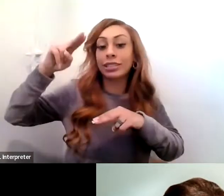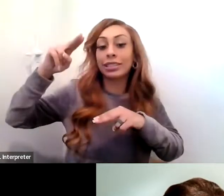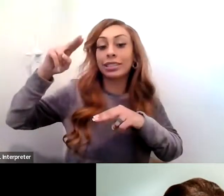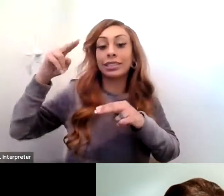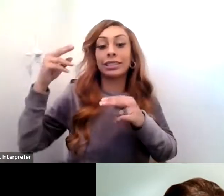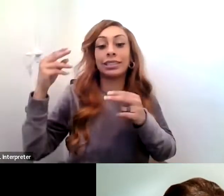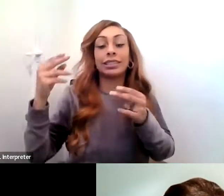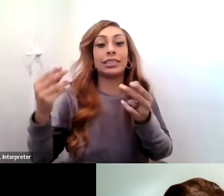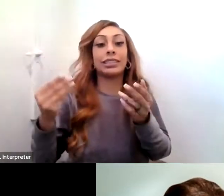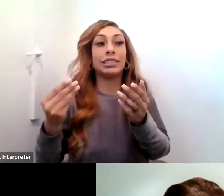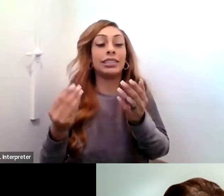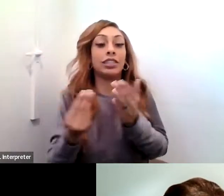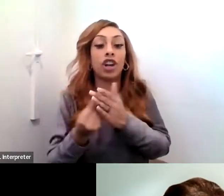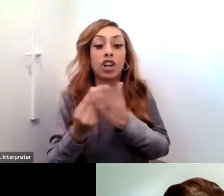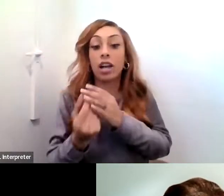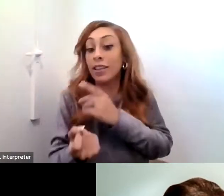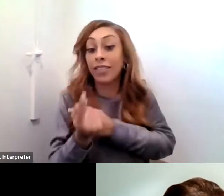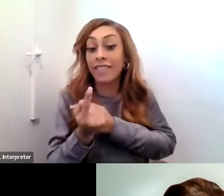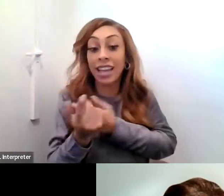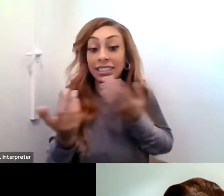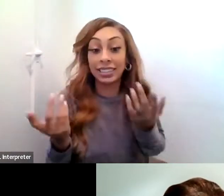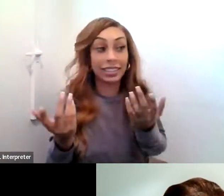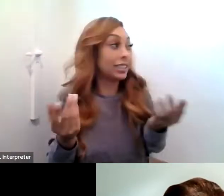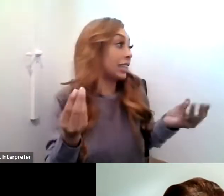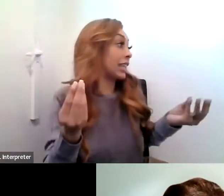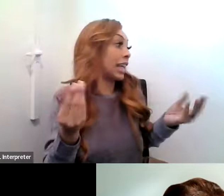and there isn't necessarily extra money available to match that.